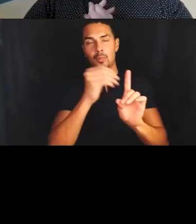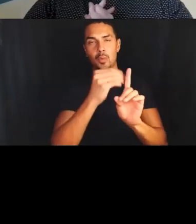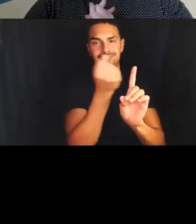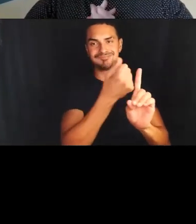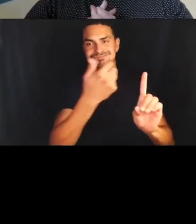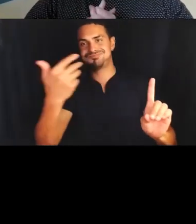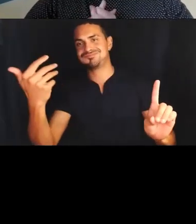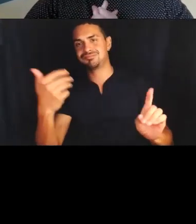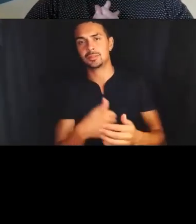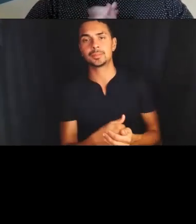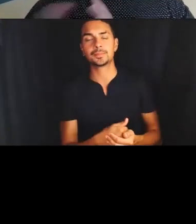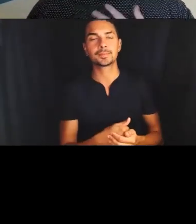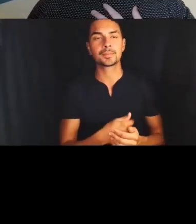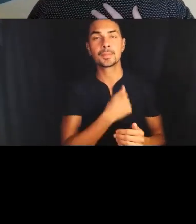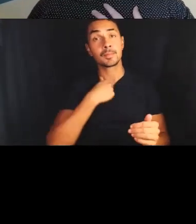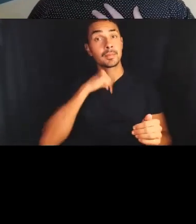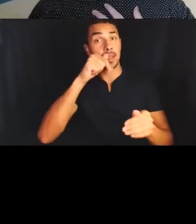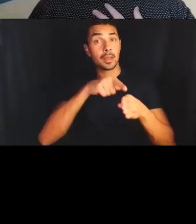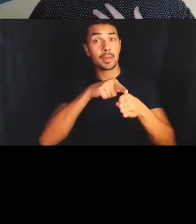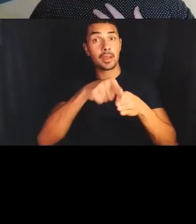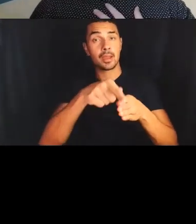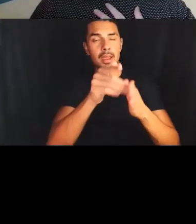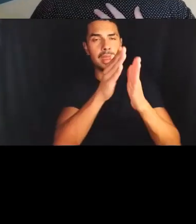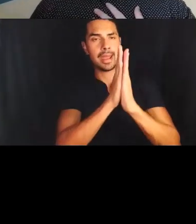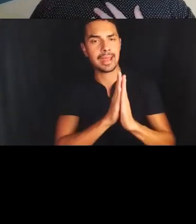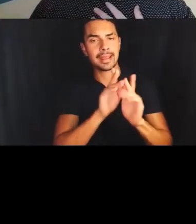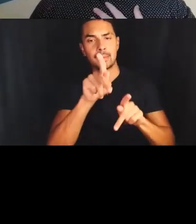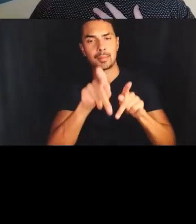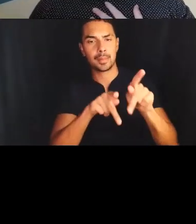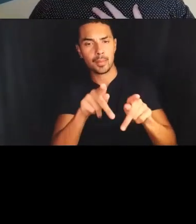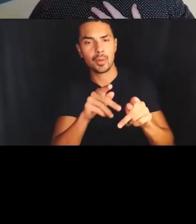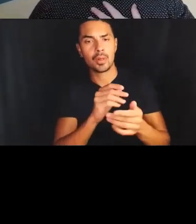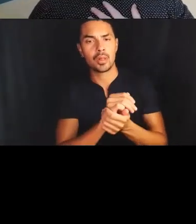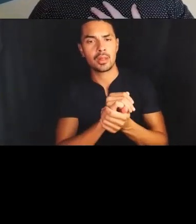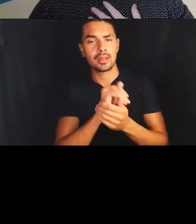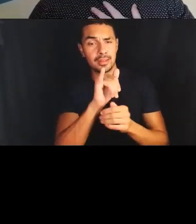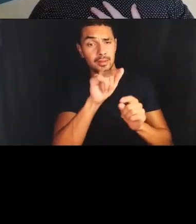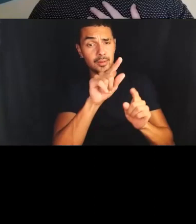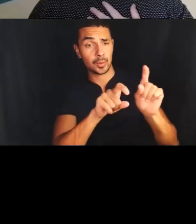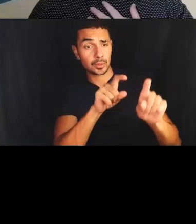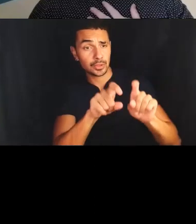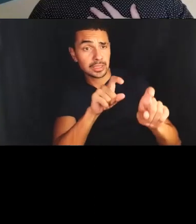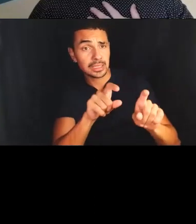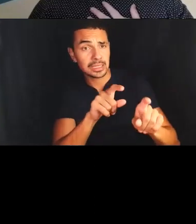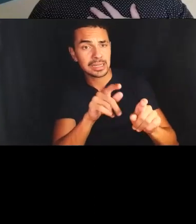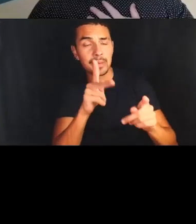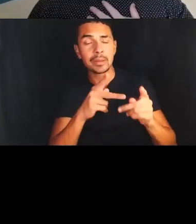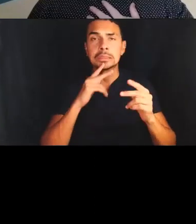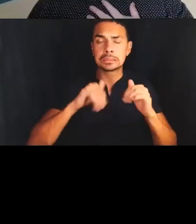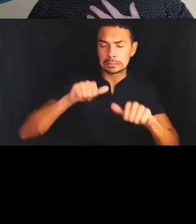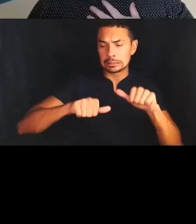And we didn't specifically ask if people were questioning, so that's another great option.